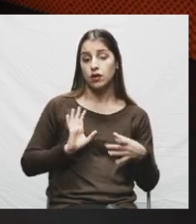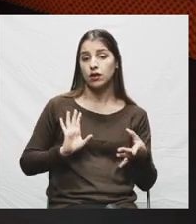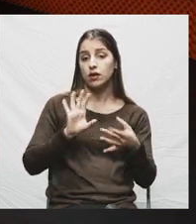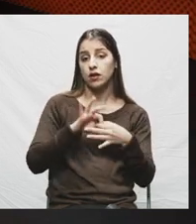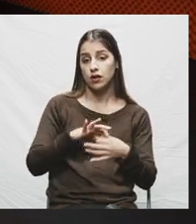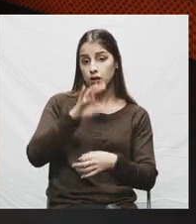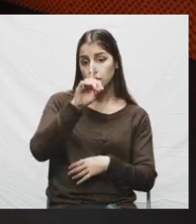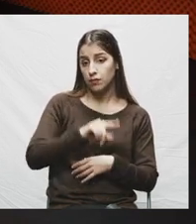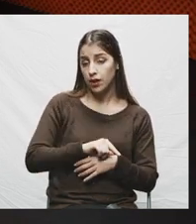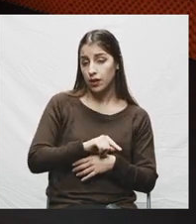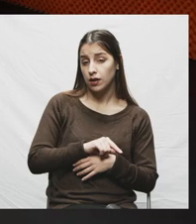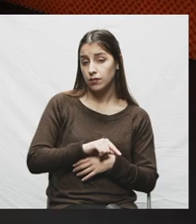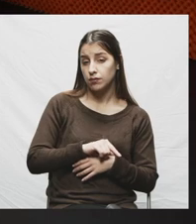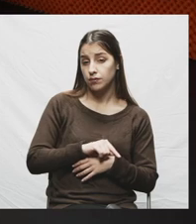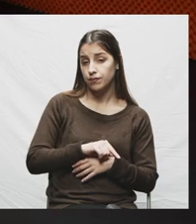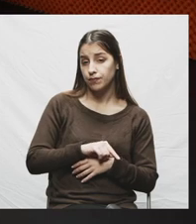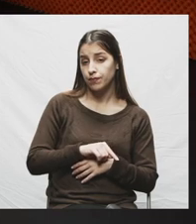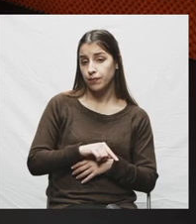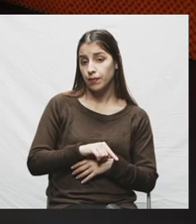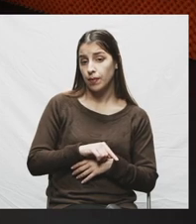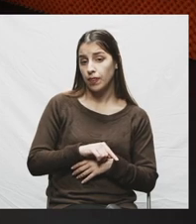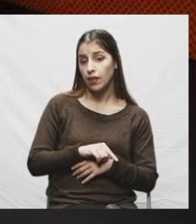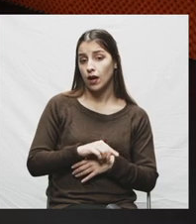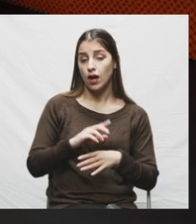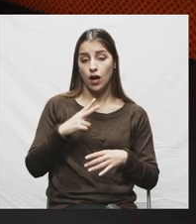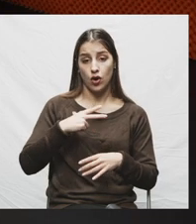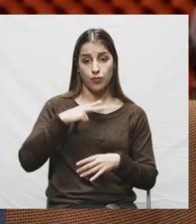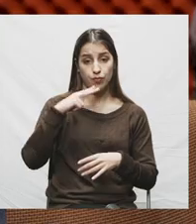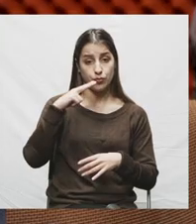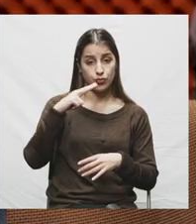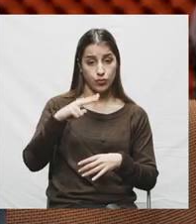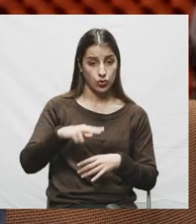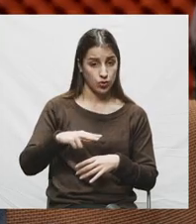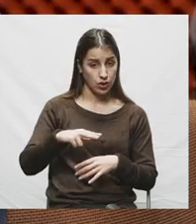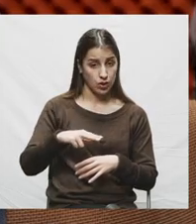that later associates to... Comissariado Português for EUROPALIA,